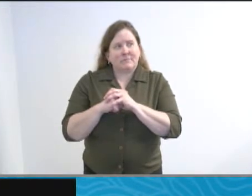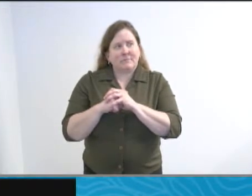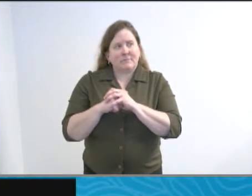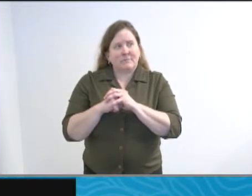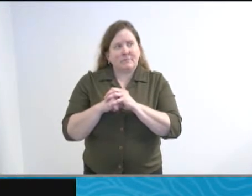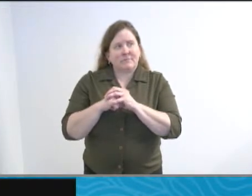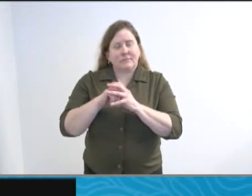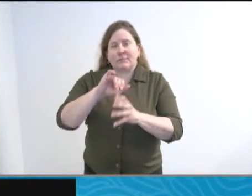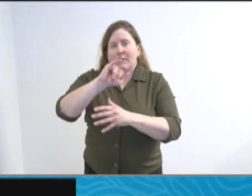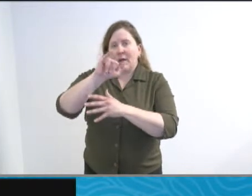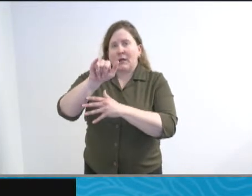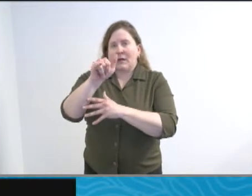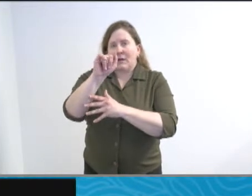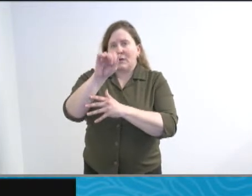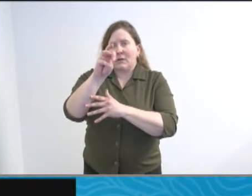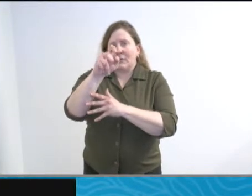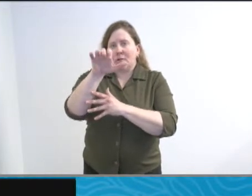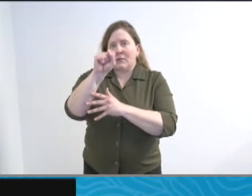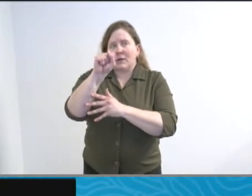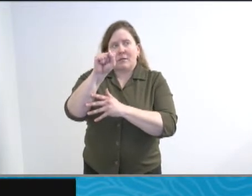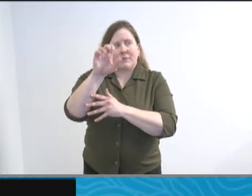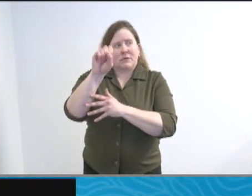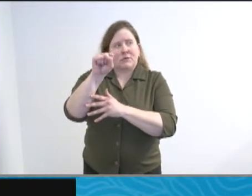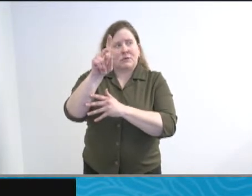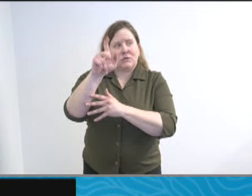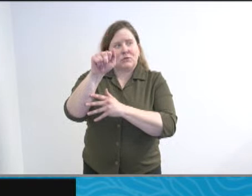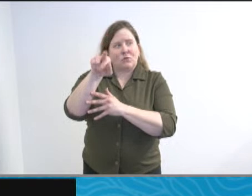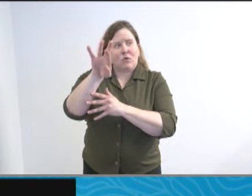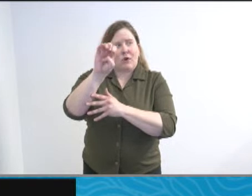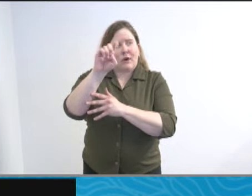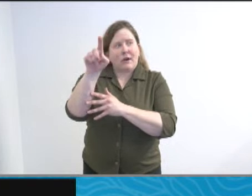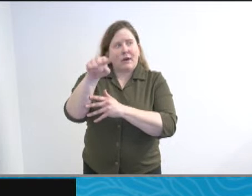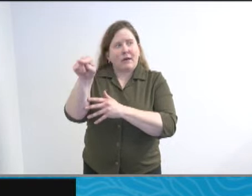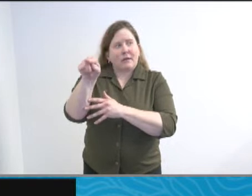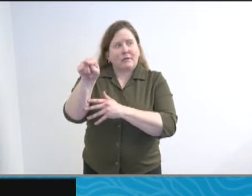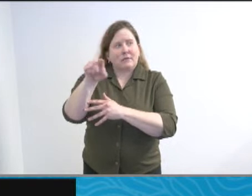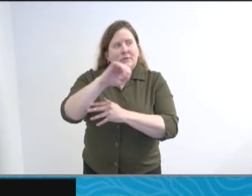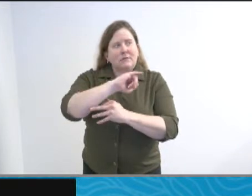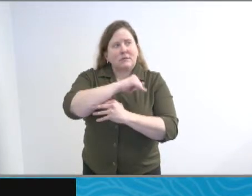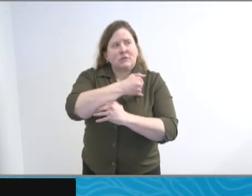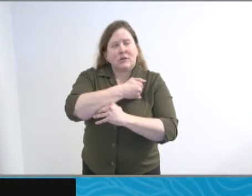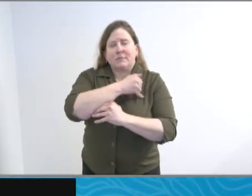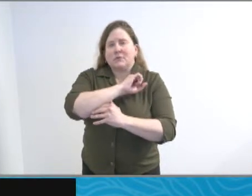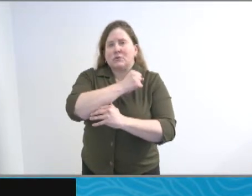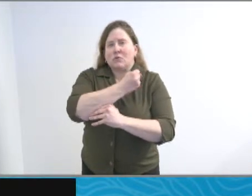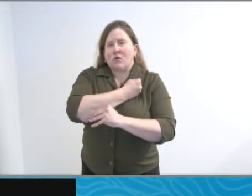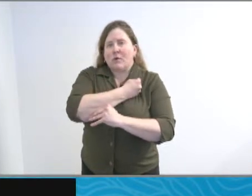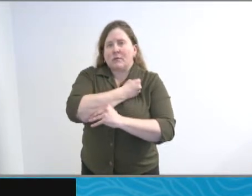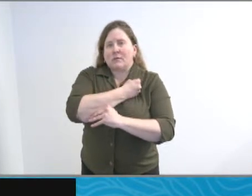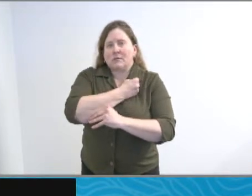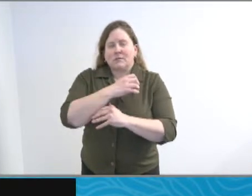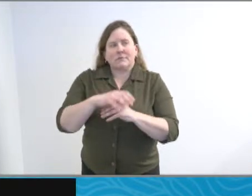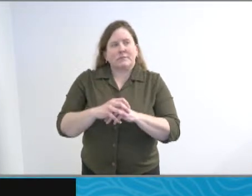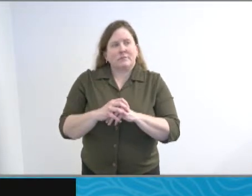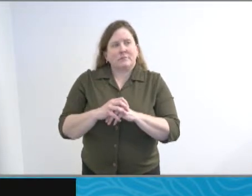and this looks should look familiar because this was also presented back a little bit this evening. But on the left hand side